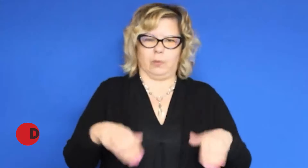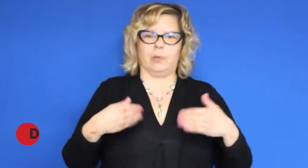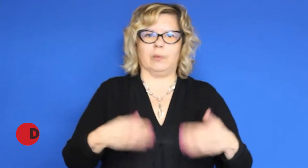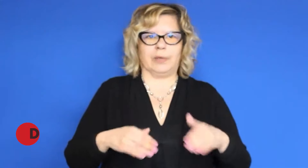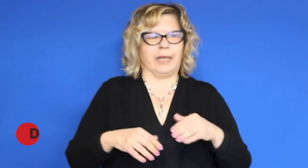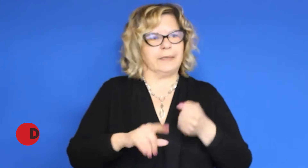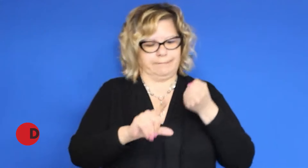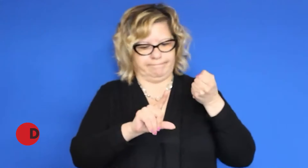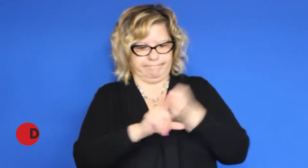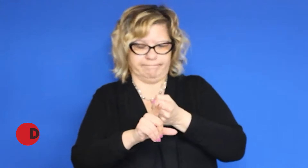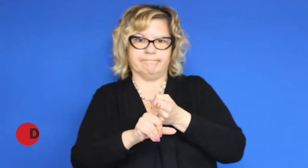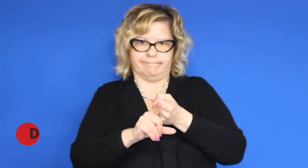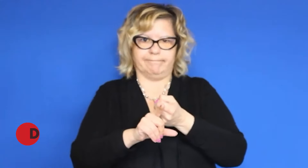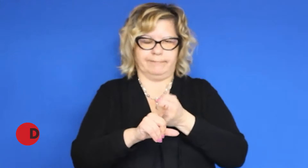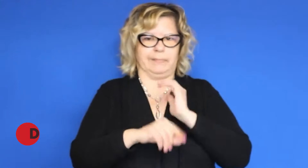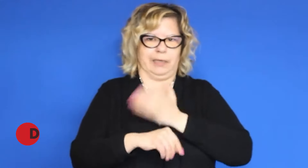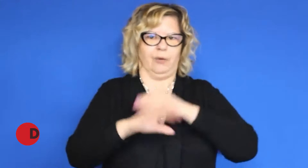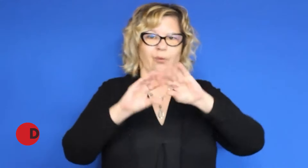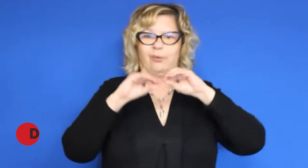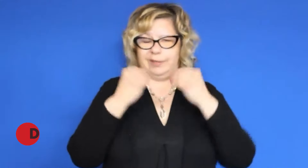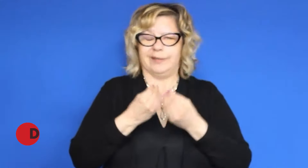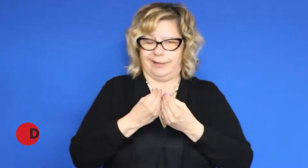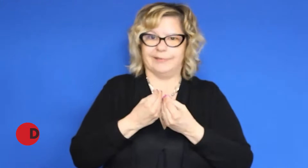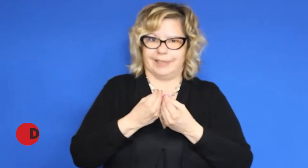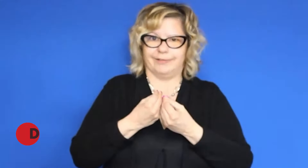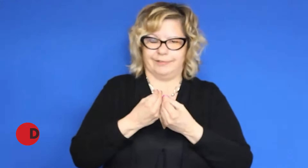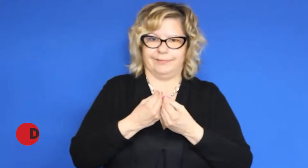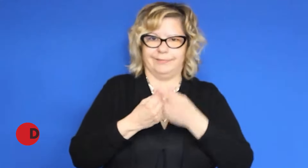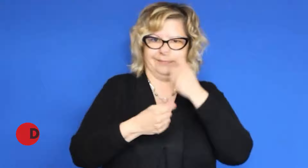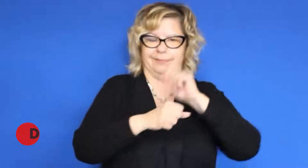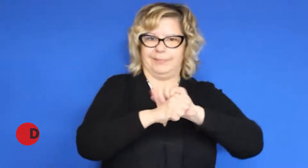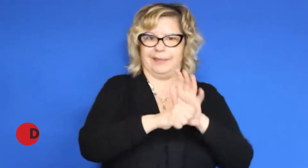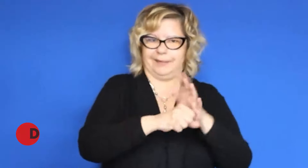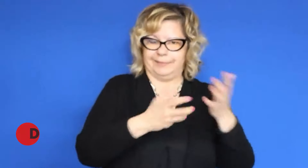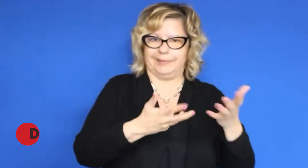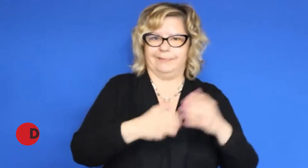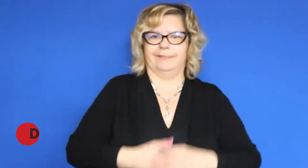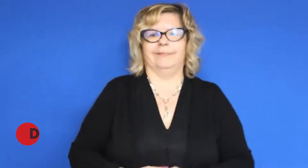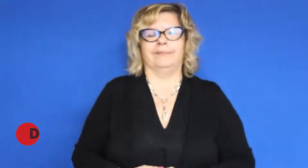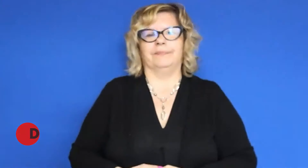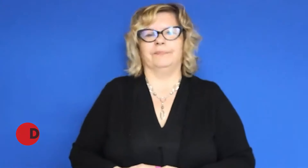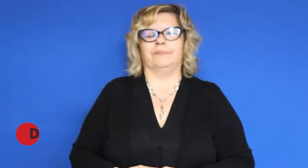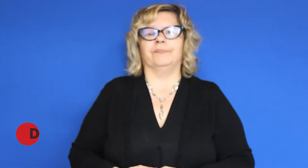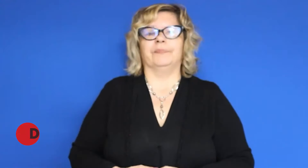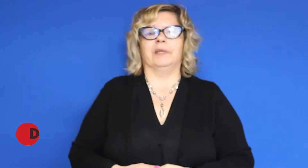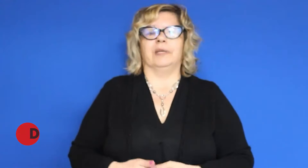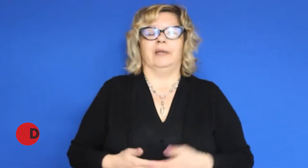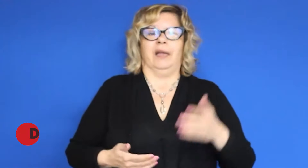Our organisation was hit hard by COVID-19.